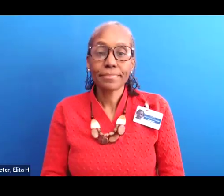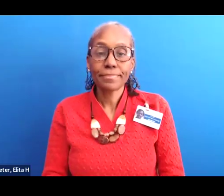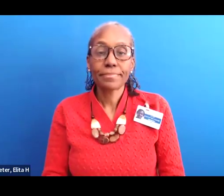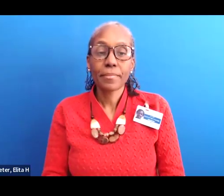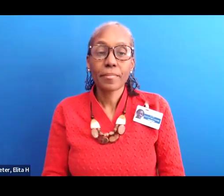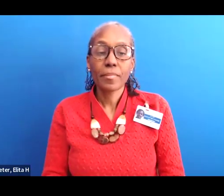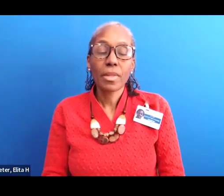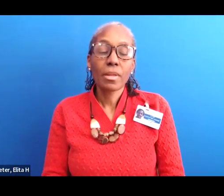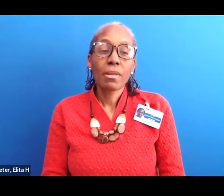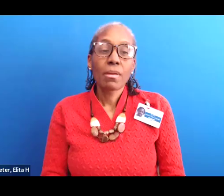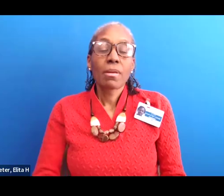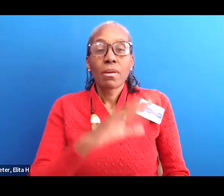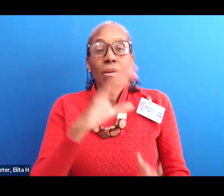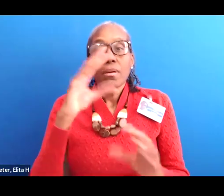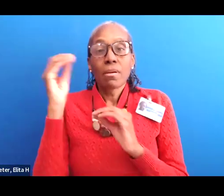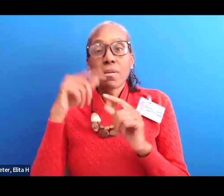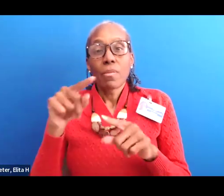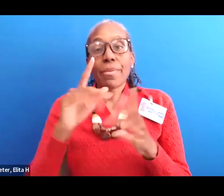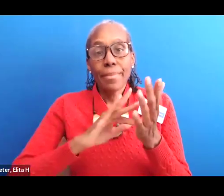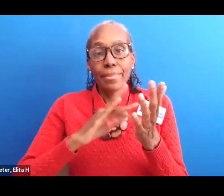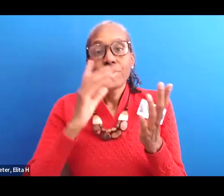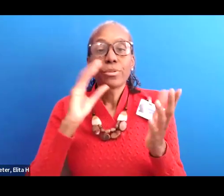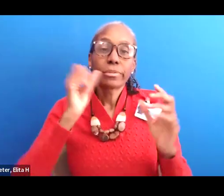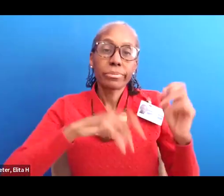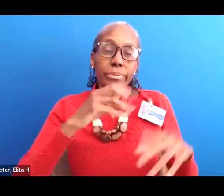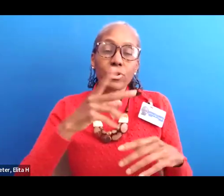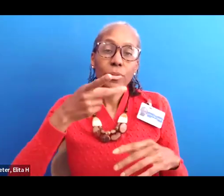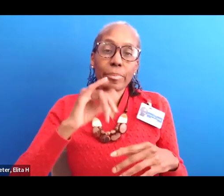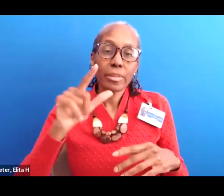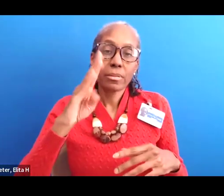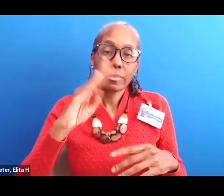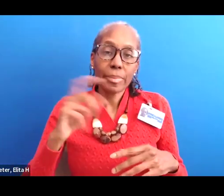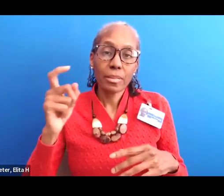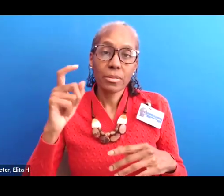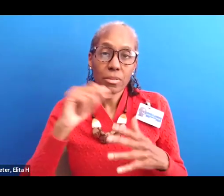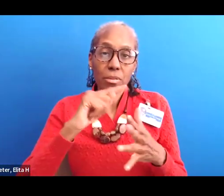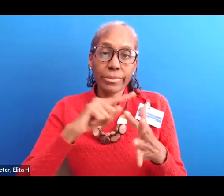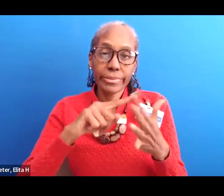If you're going to be gone while there's medication, you'll know to put that in your pill box. So those are all kinds of helpful things.